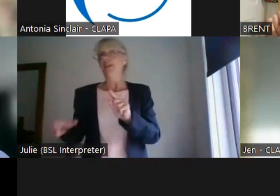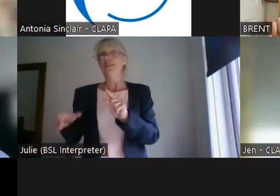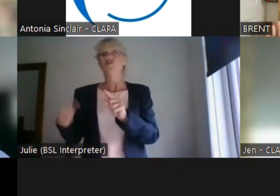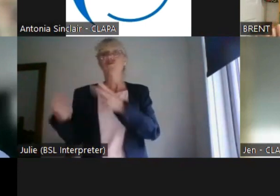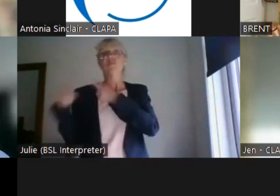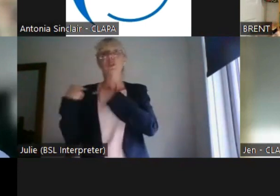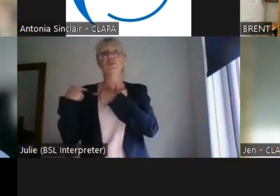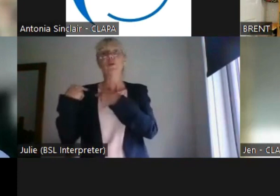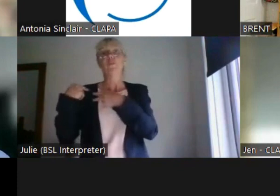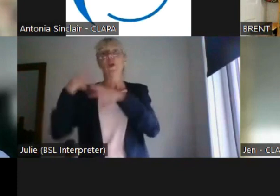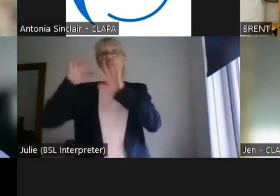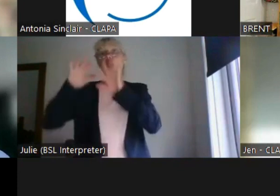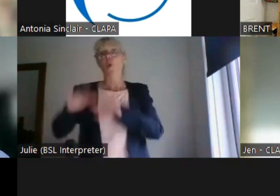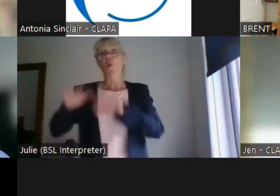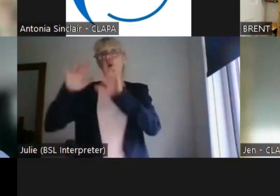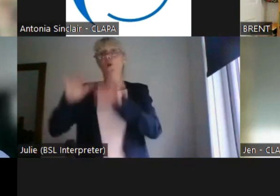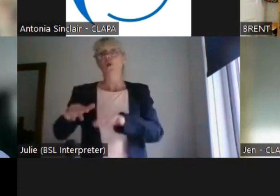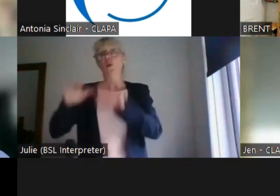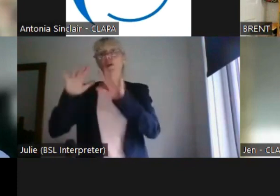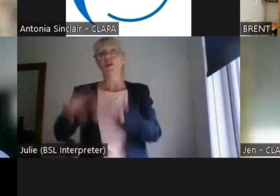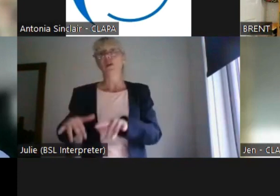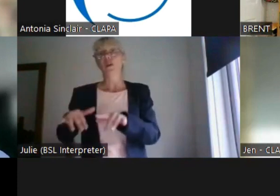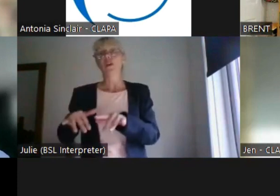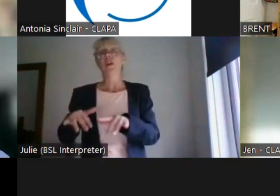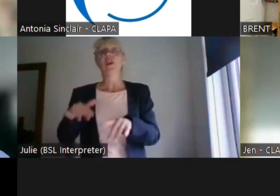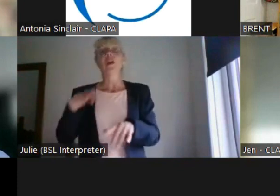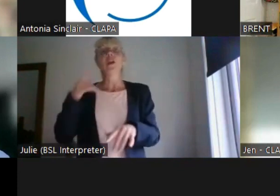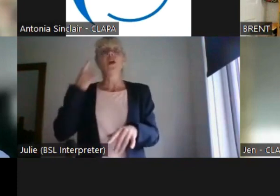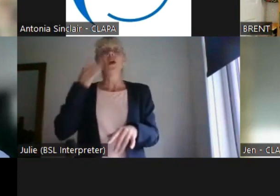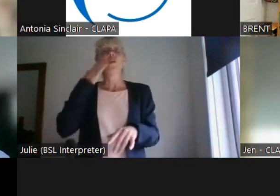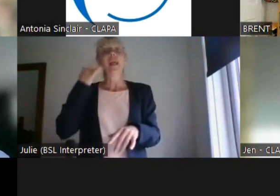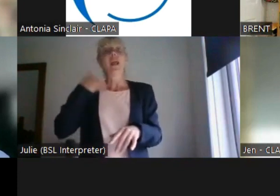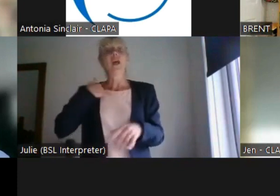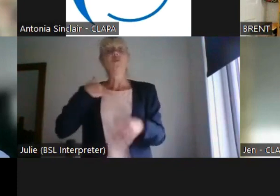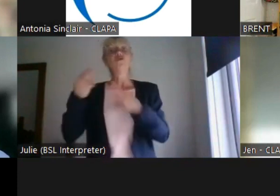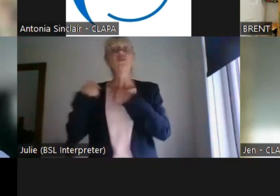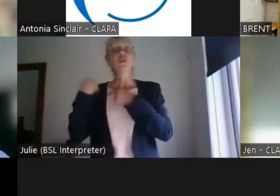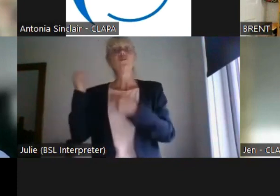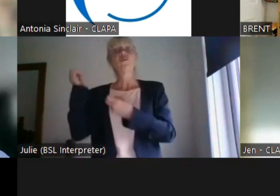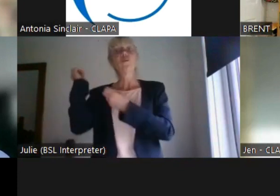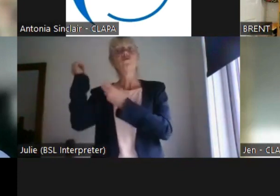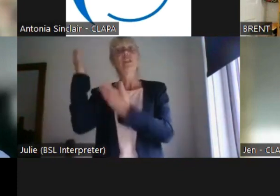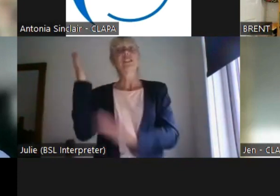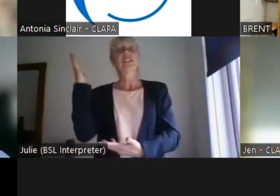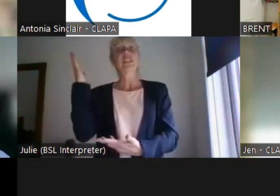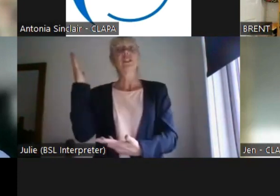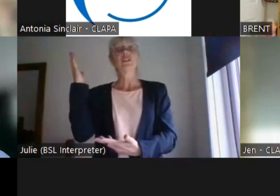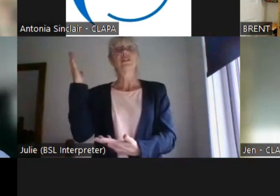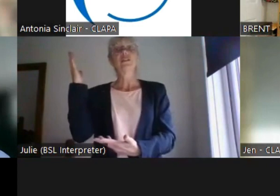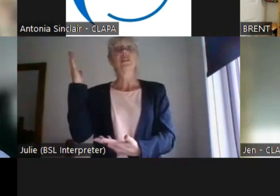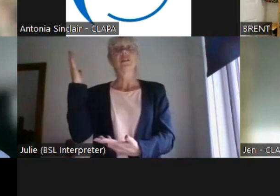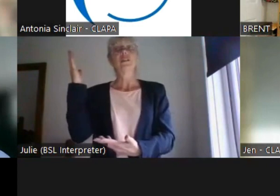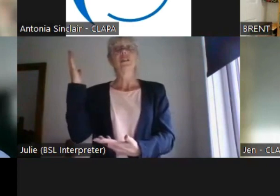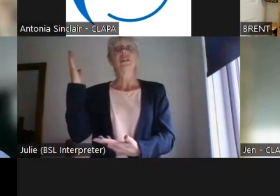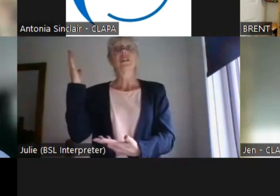um and uh where I was doing a presentation um they would take oh I could do the presentation